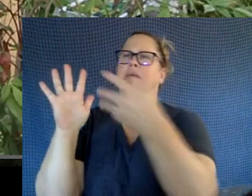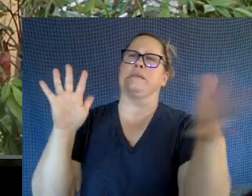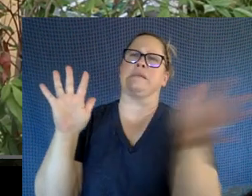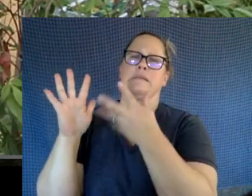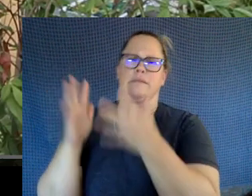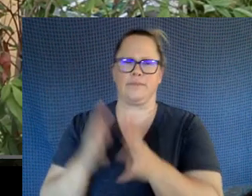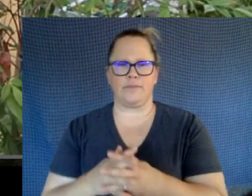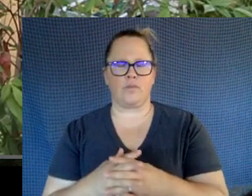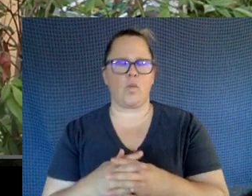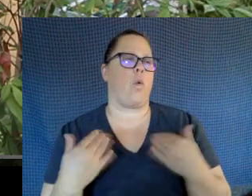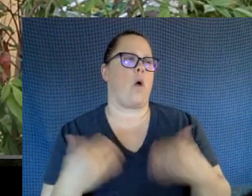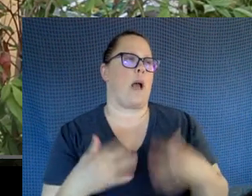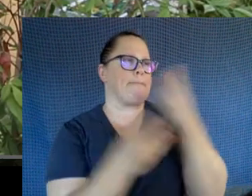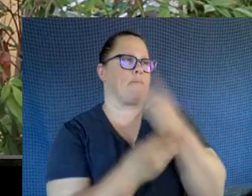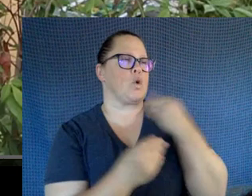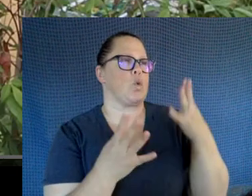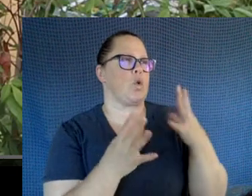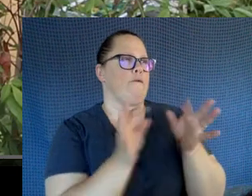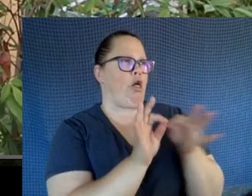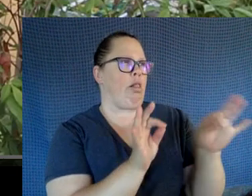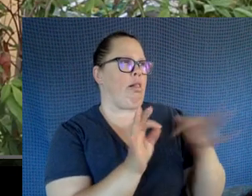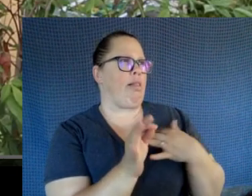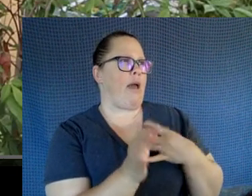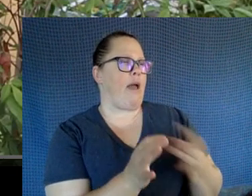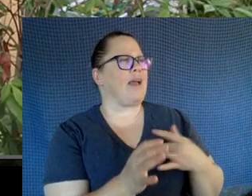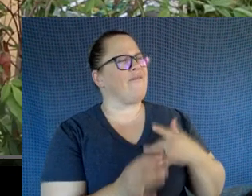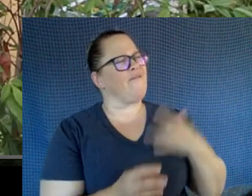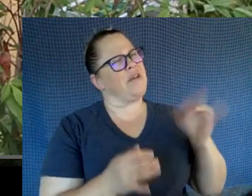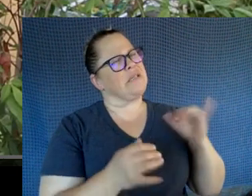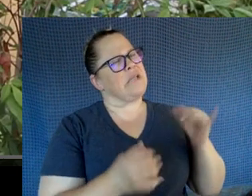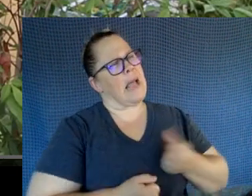how this book feels a little bit like poetry to me Mrs. Kane. Are you getting